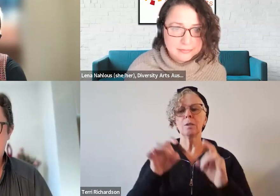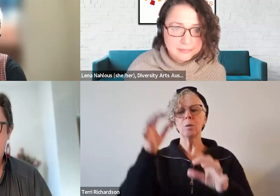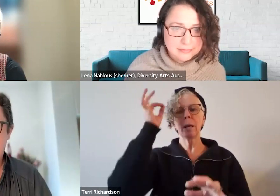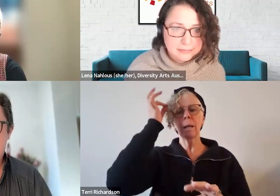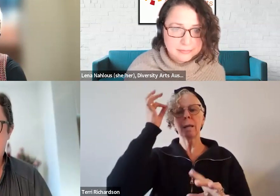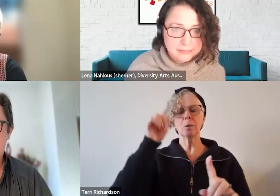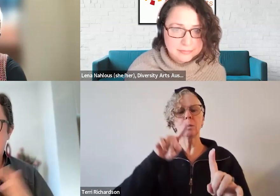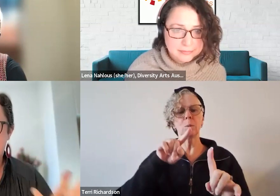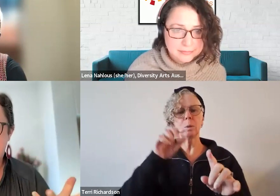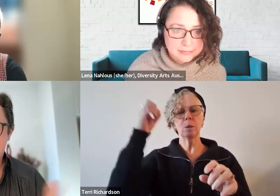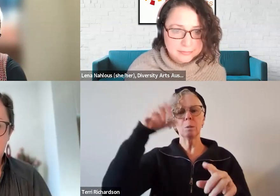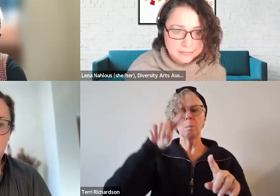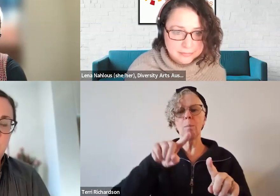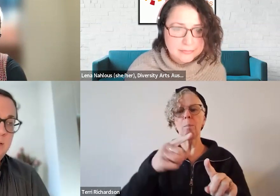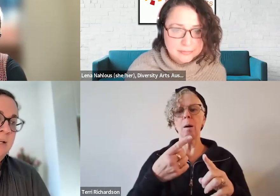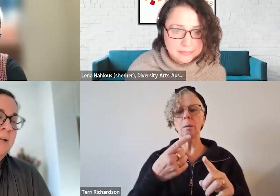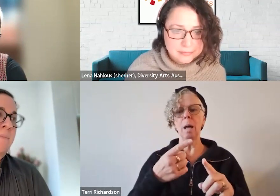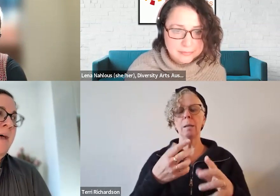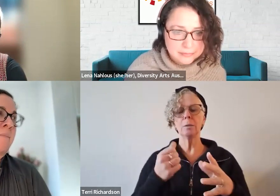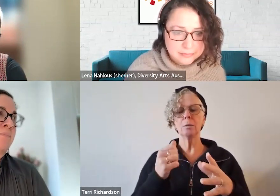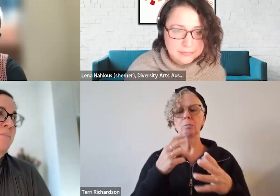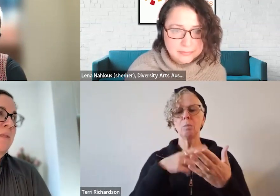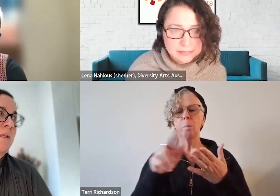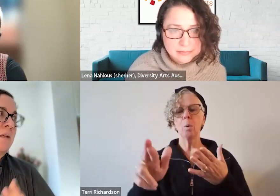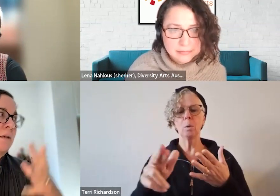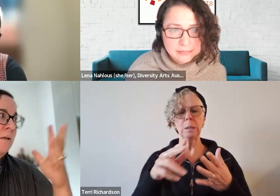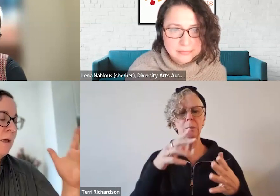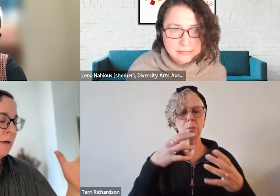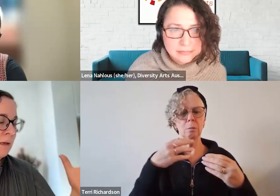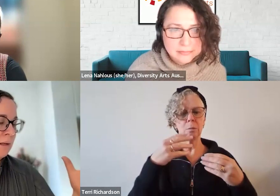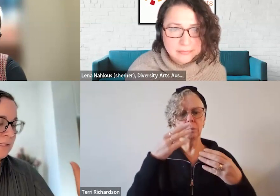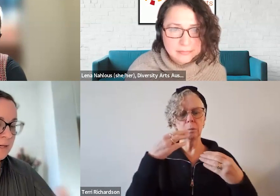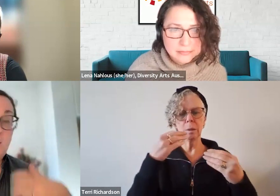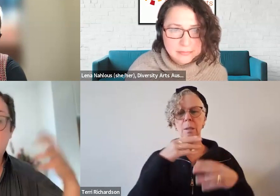report into governance issues listed a whole...